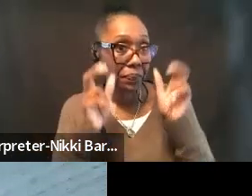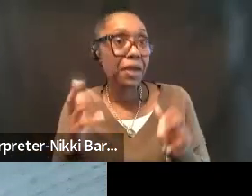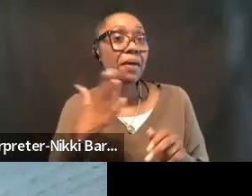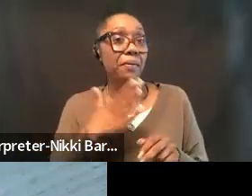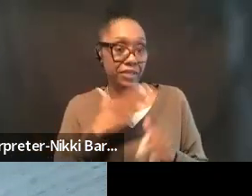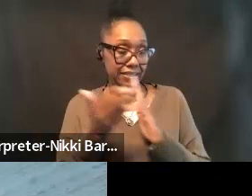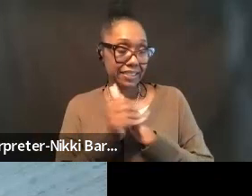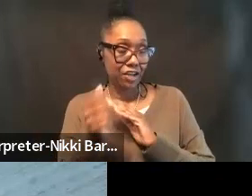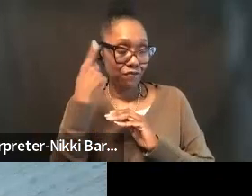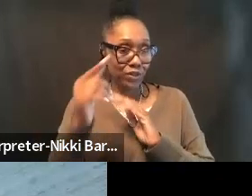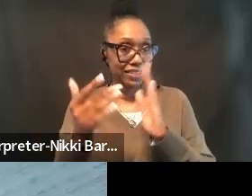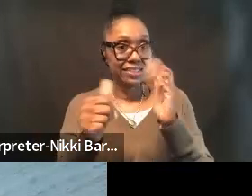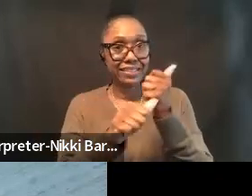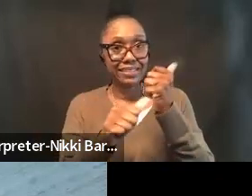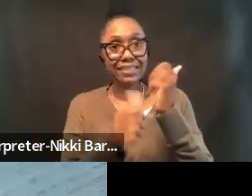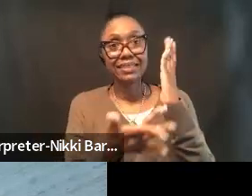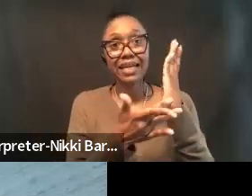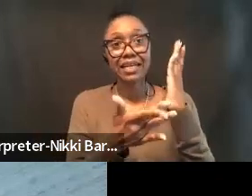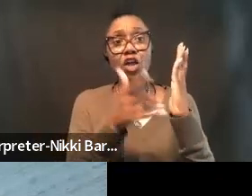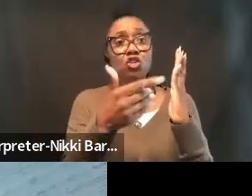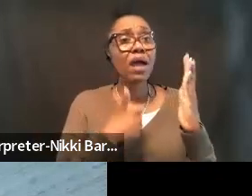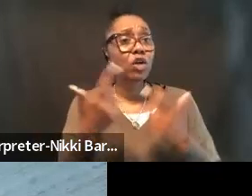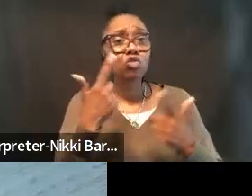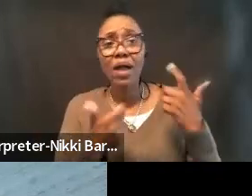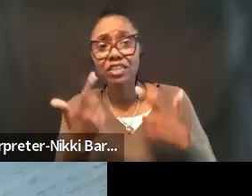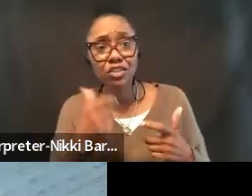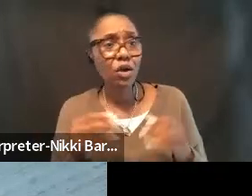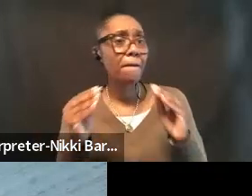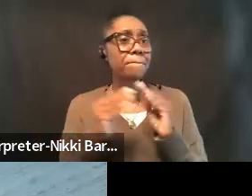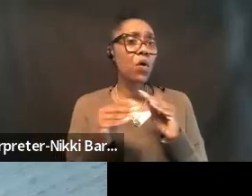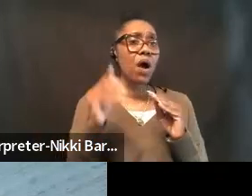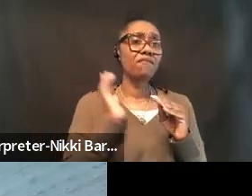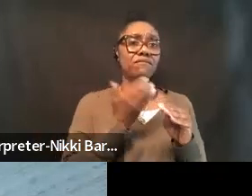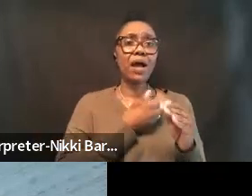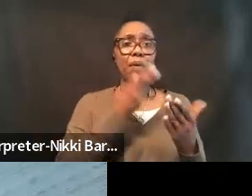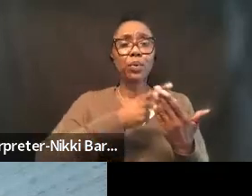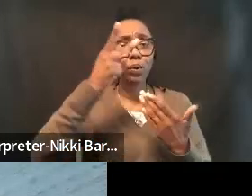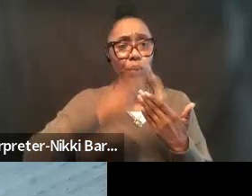If you have any questions, if you want to know more about our program, this is our website.